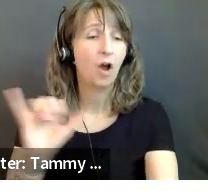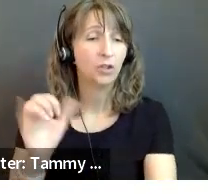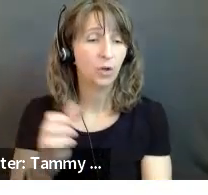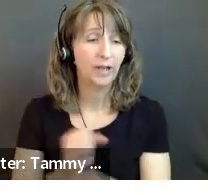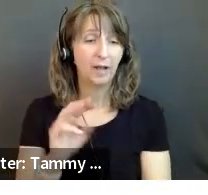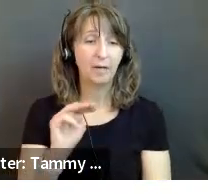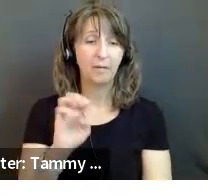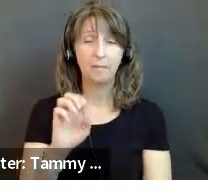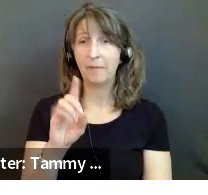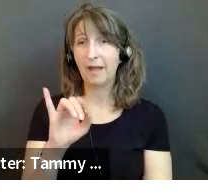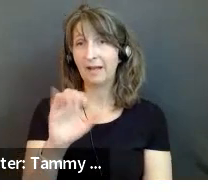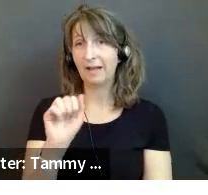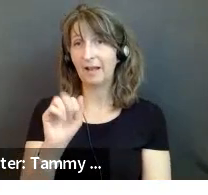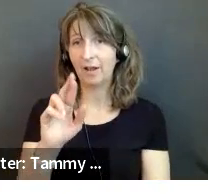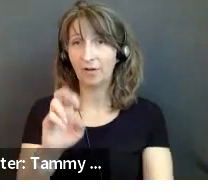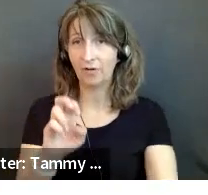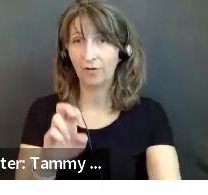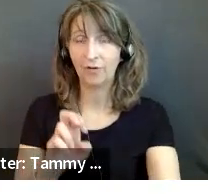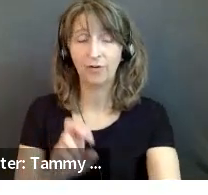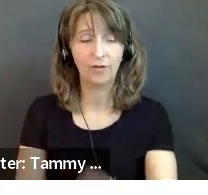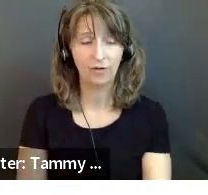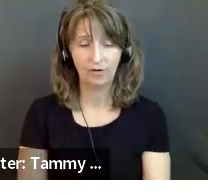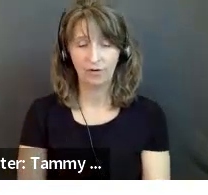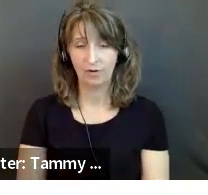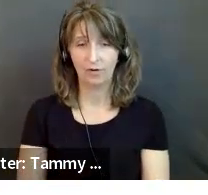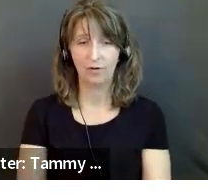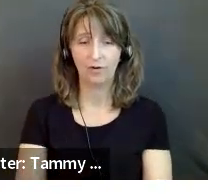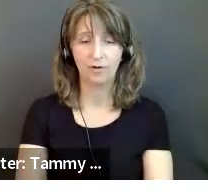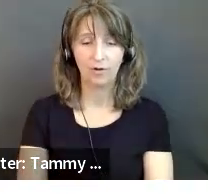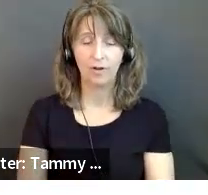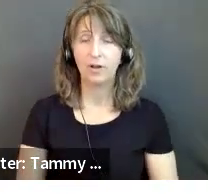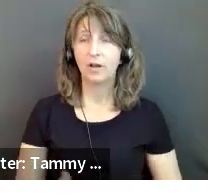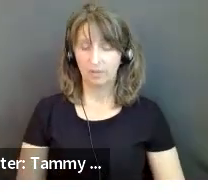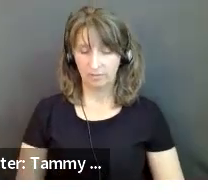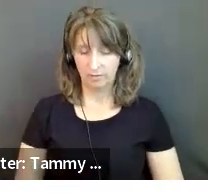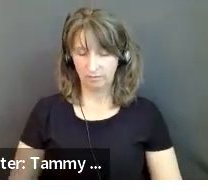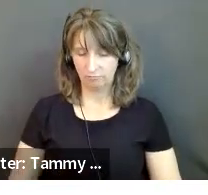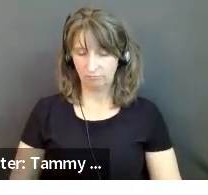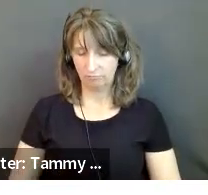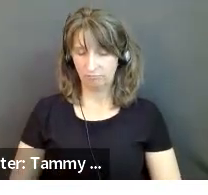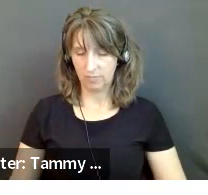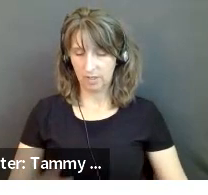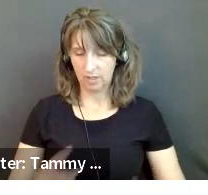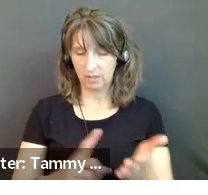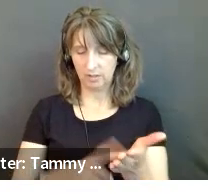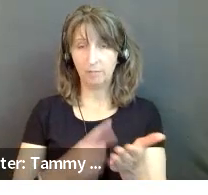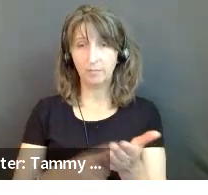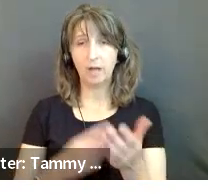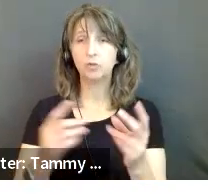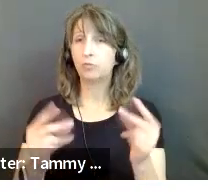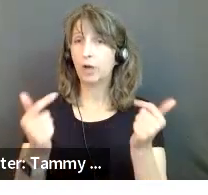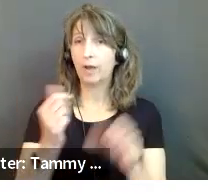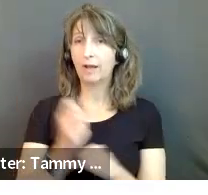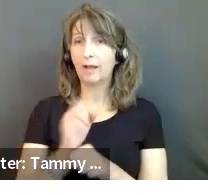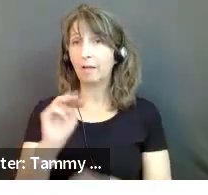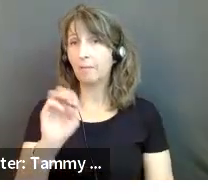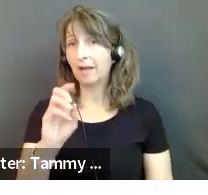Sometimes immediately, but for the most part, 2 years in to receiving benefits.